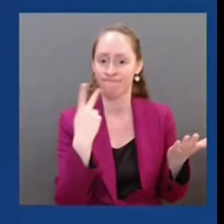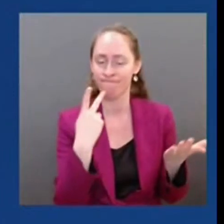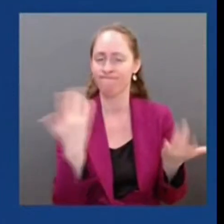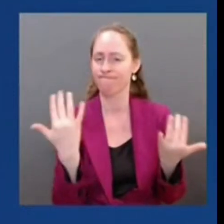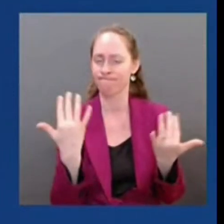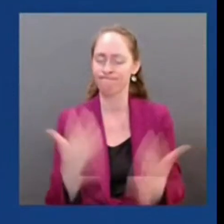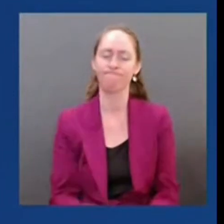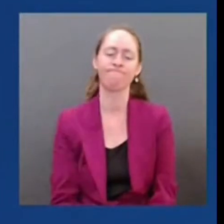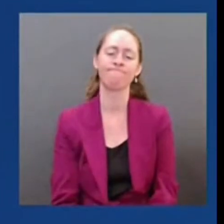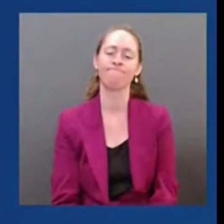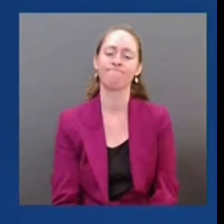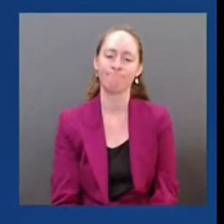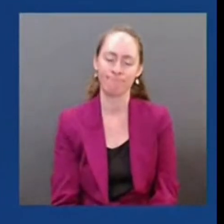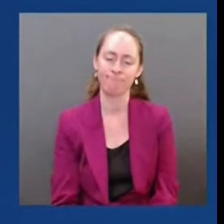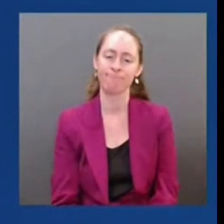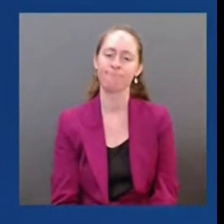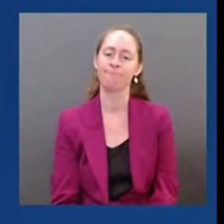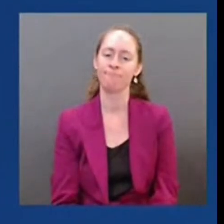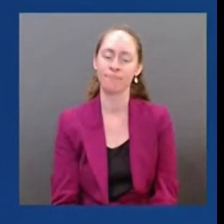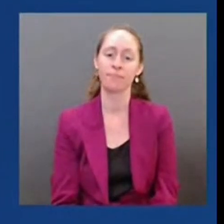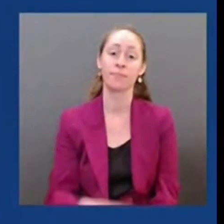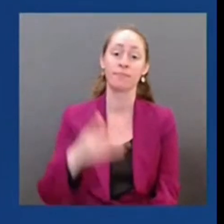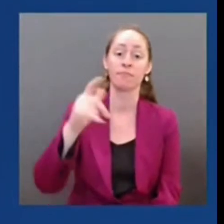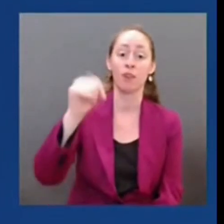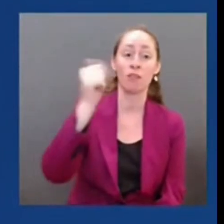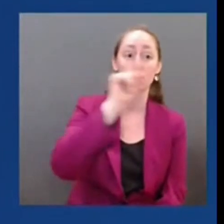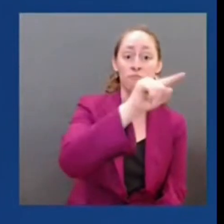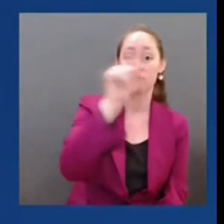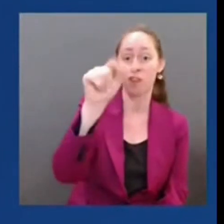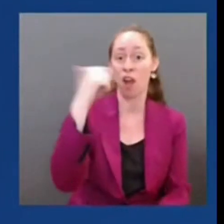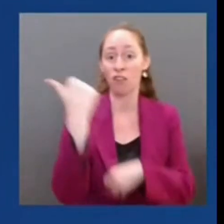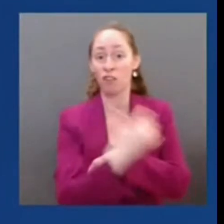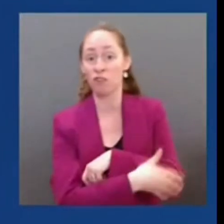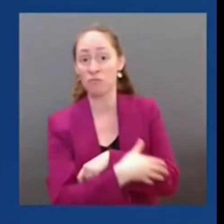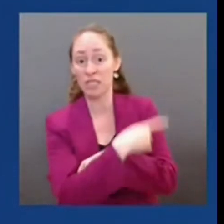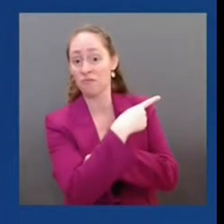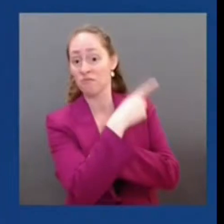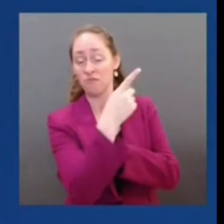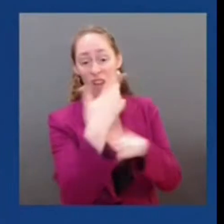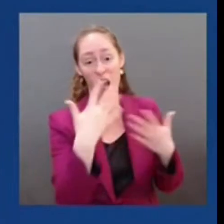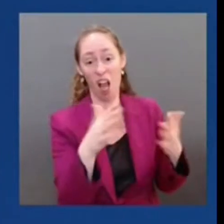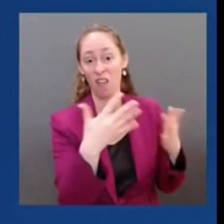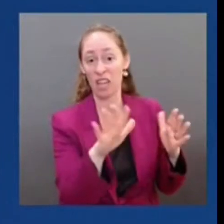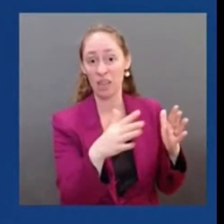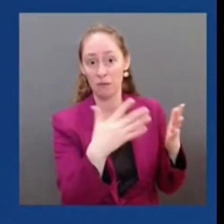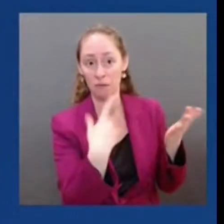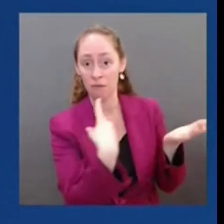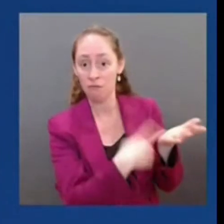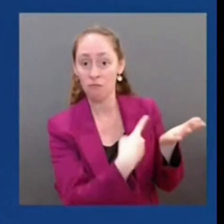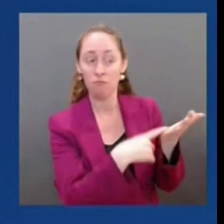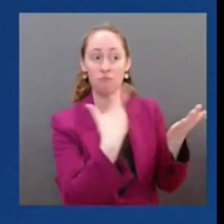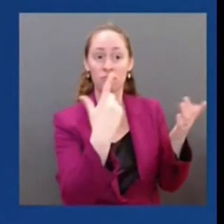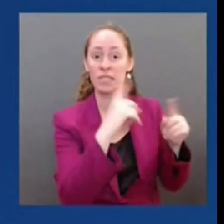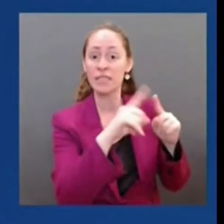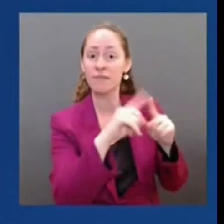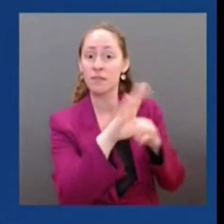WAITING FOR RESOURCES. AND, THE TRUTH IS THAT OTHER COUNTRIES ARE IN CONVERSATION